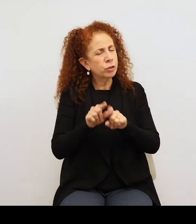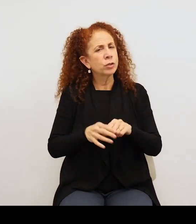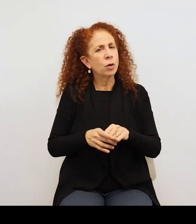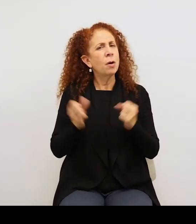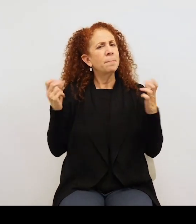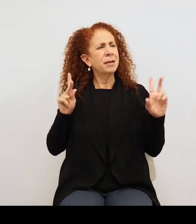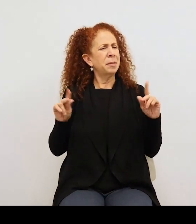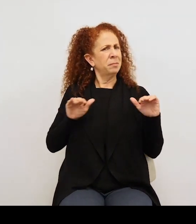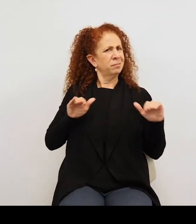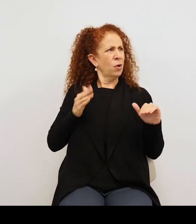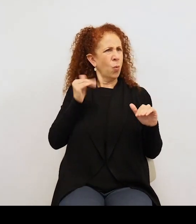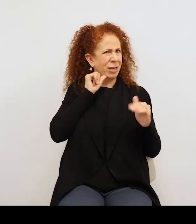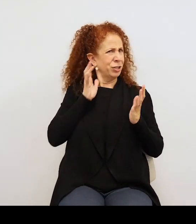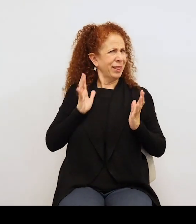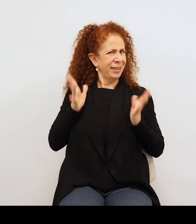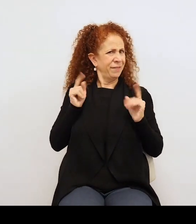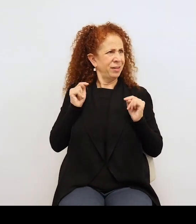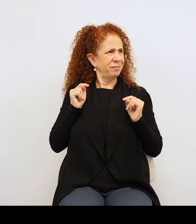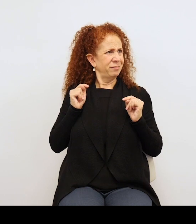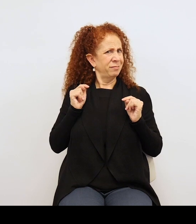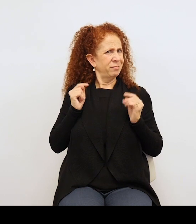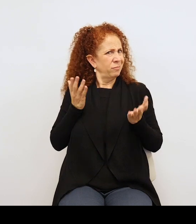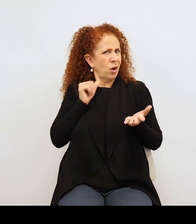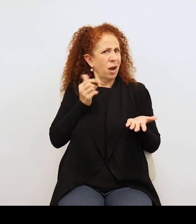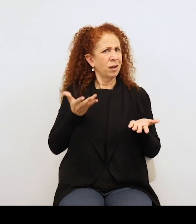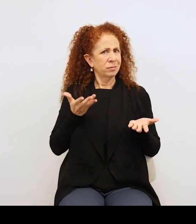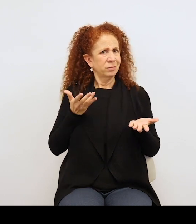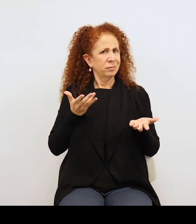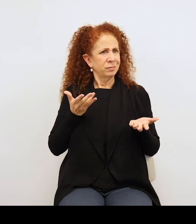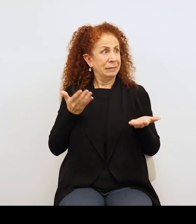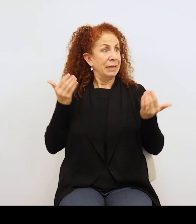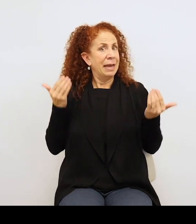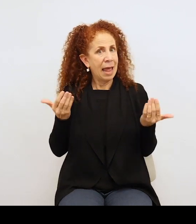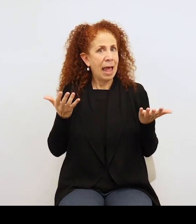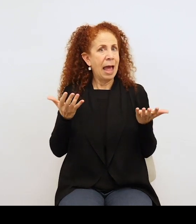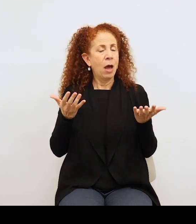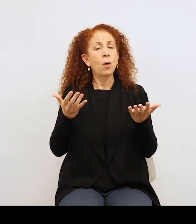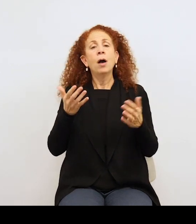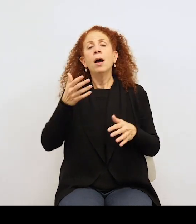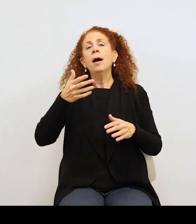who say, why didn't they leave the park just the way it was? Because now it has a lot of pavement in there